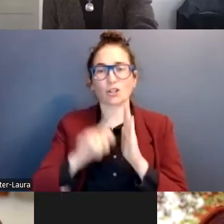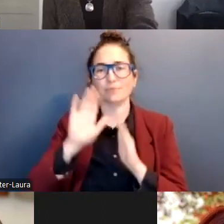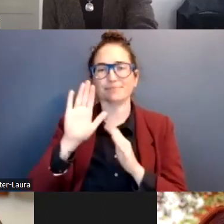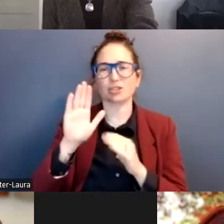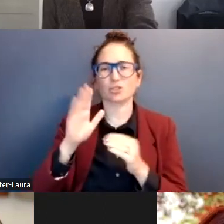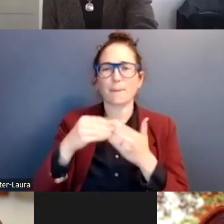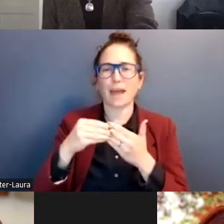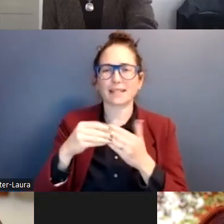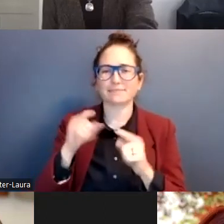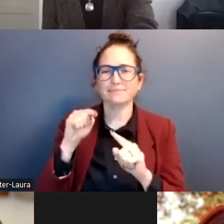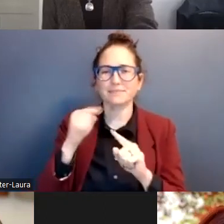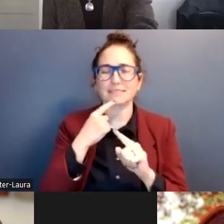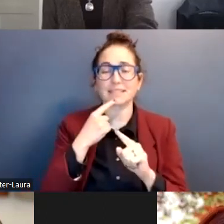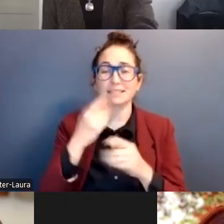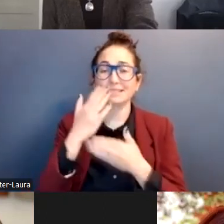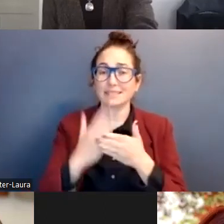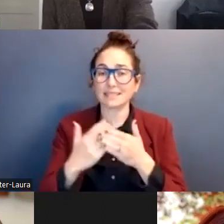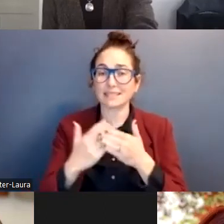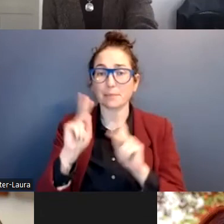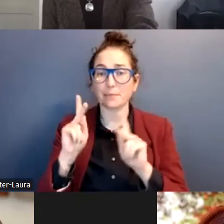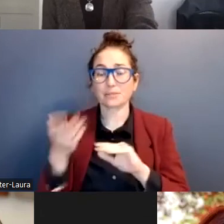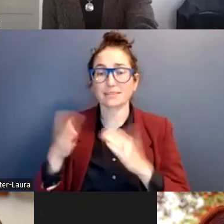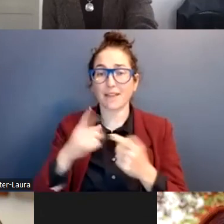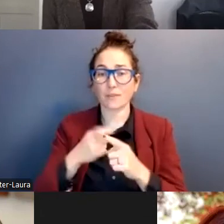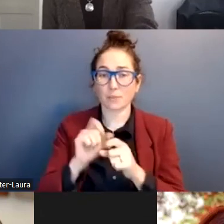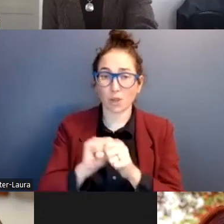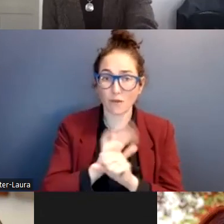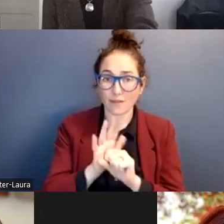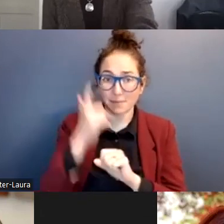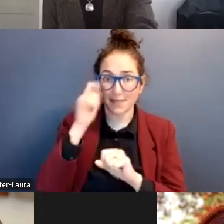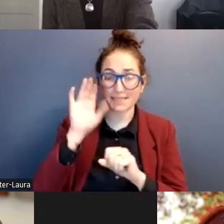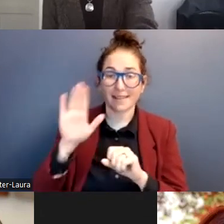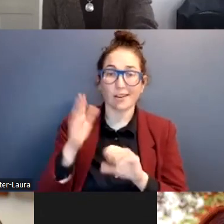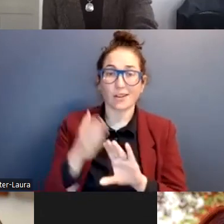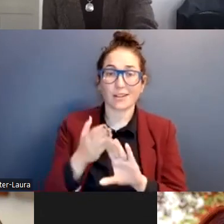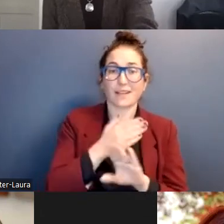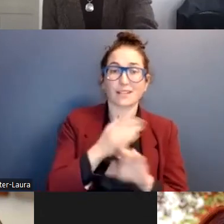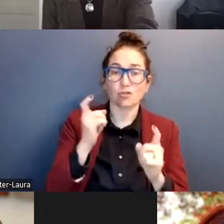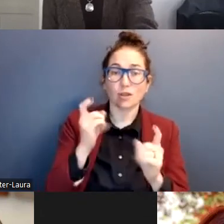COVID, because their advanced directive said they refused a ventilator. But what they